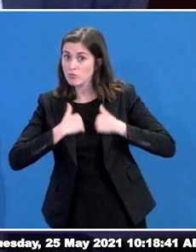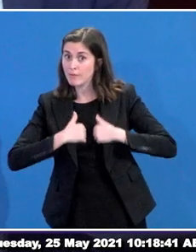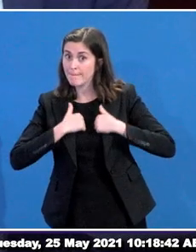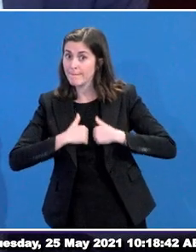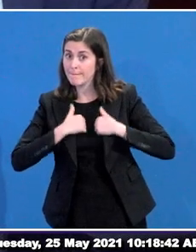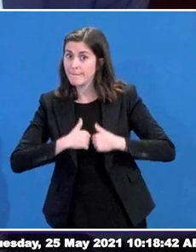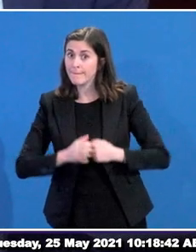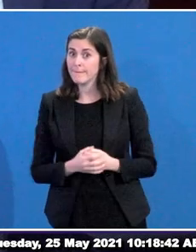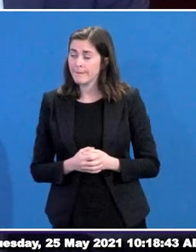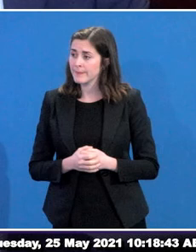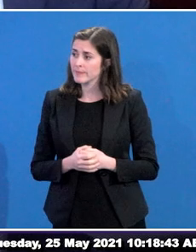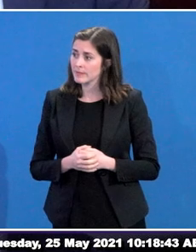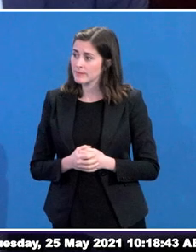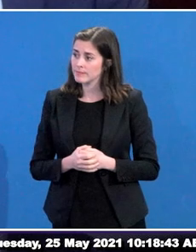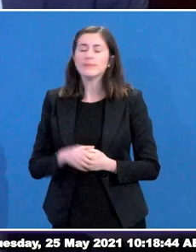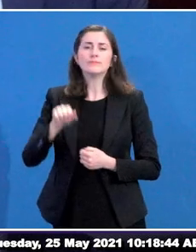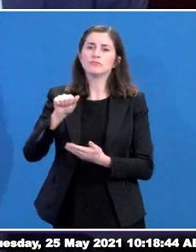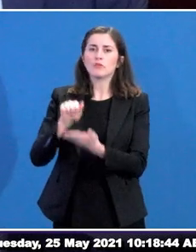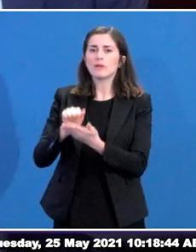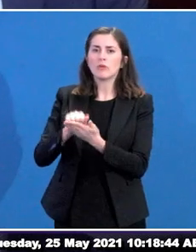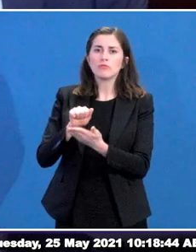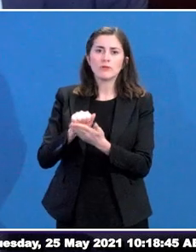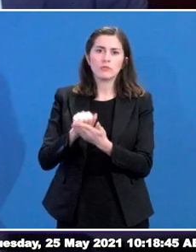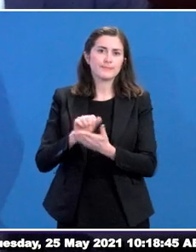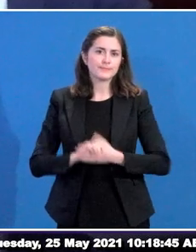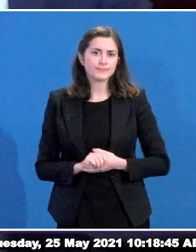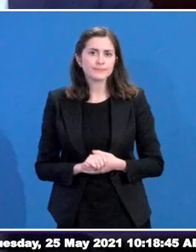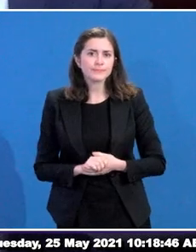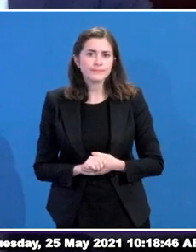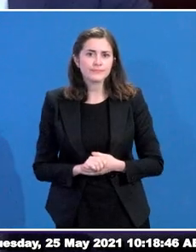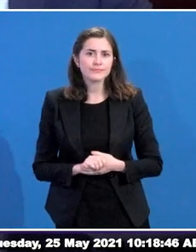Is that the incident? Yeah, that's the one. So, I really wrote what he told me about that.